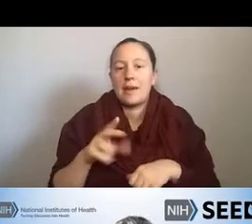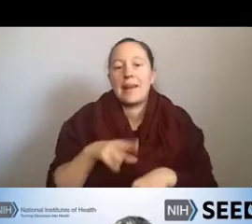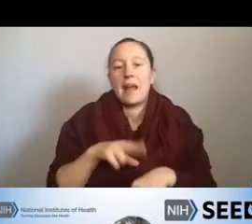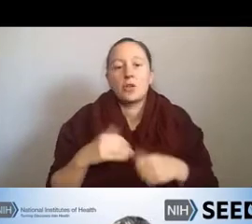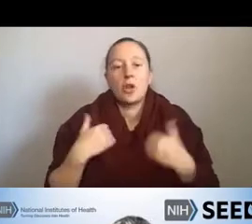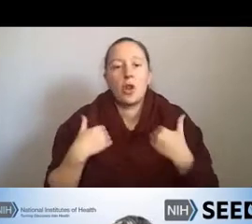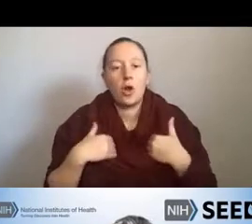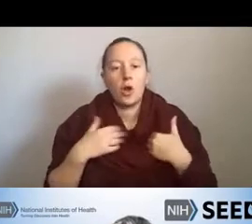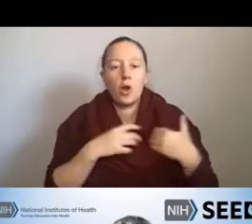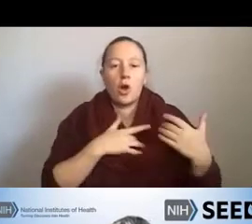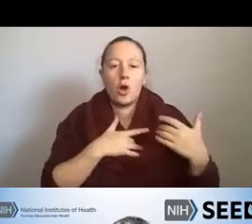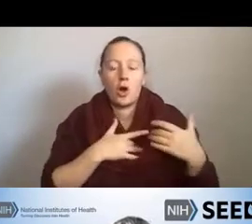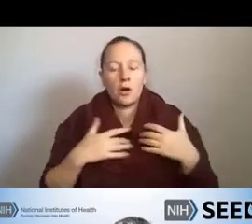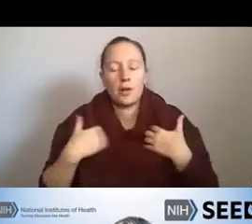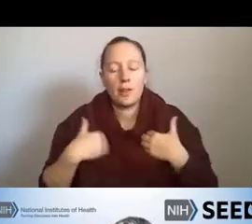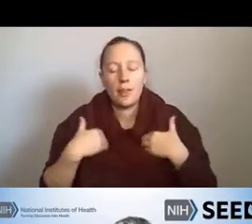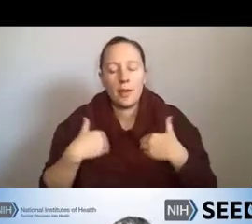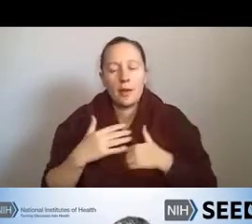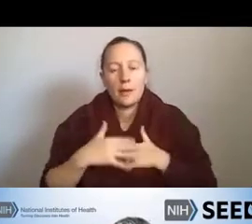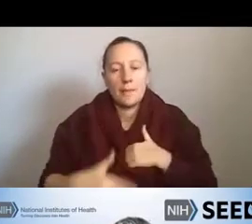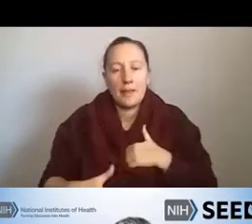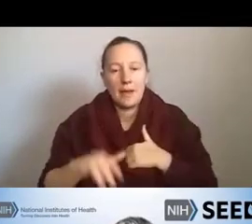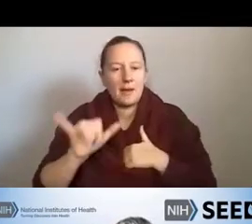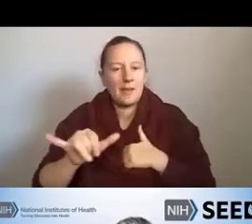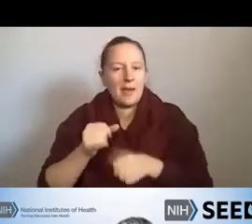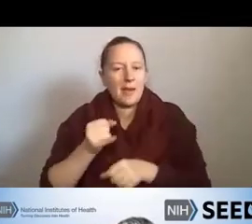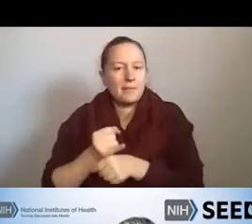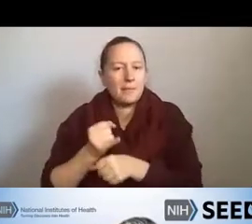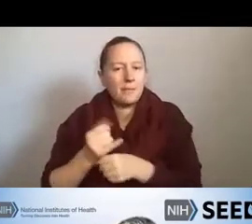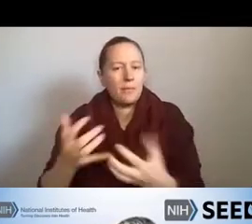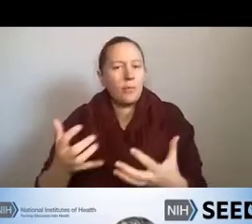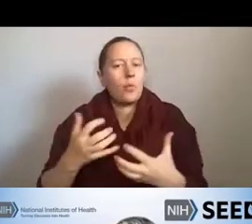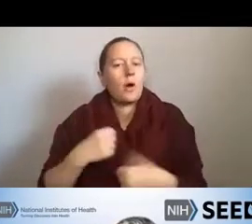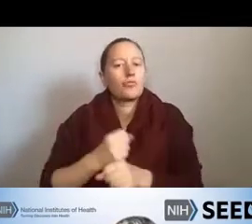The Institute wanted to create a set of centers